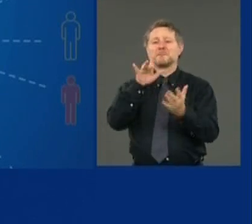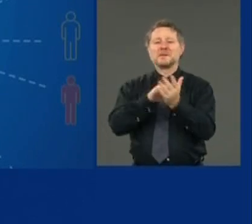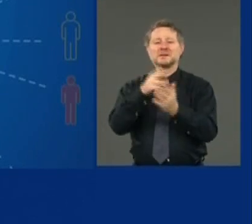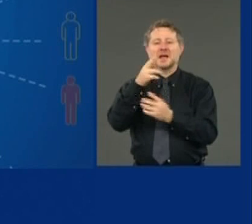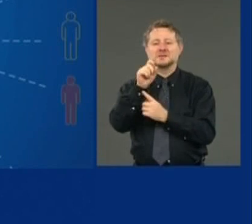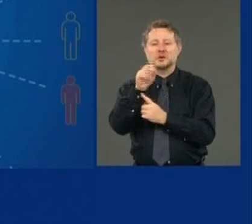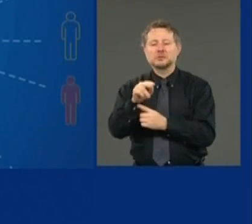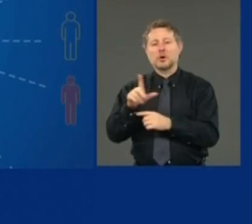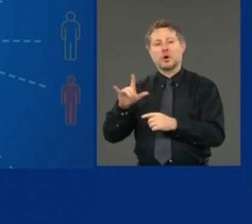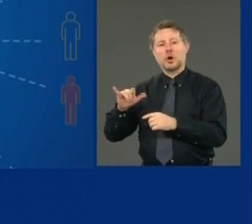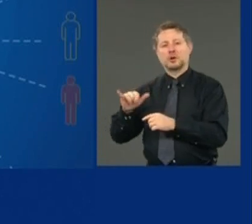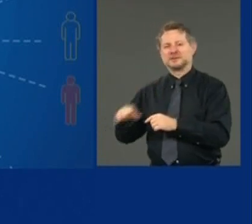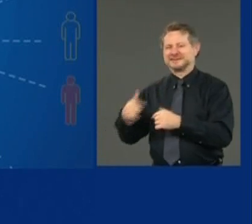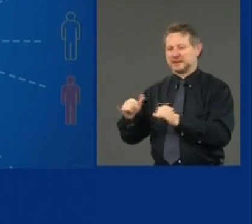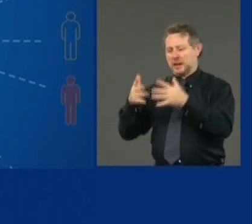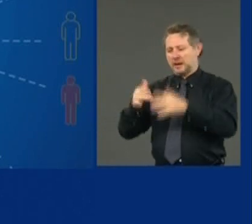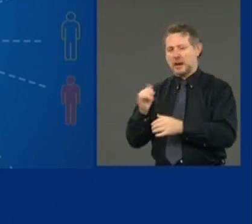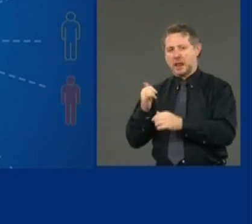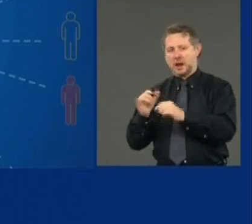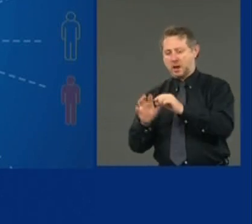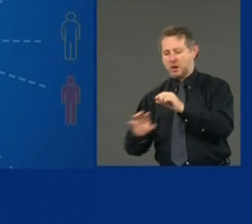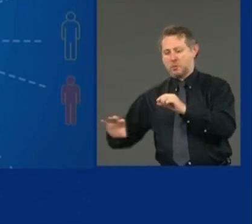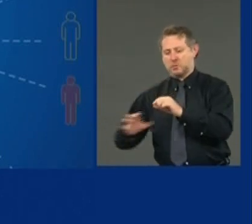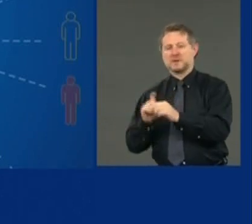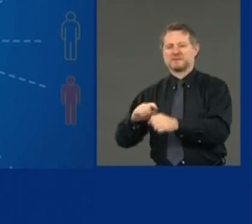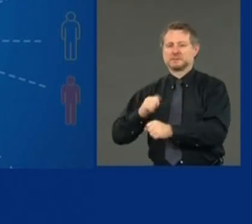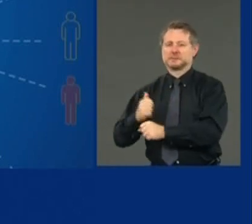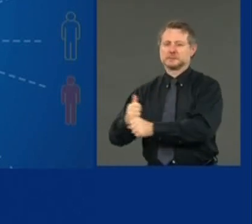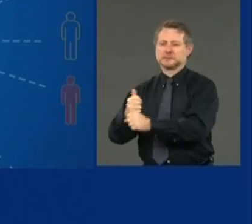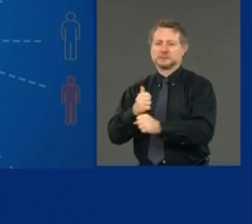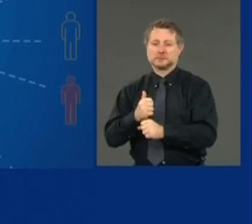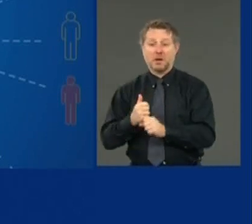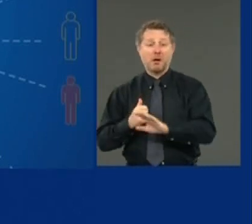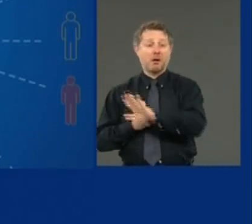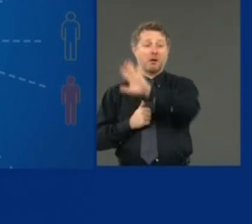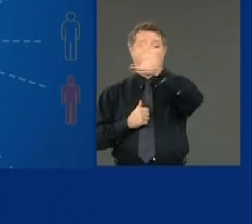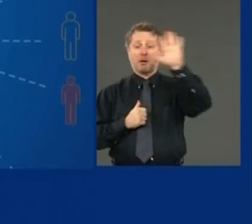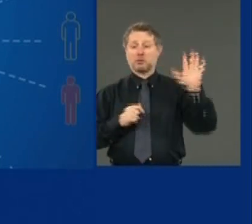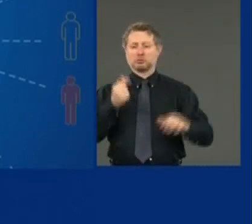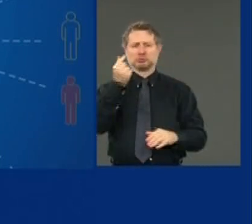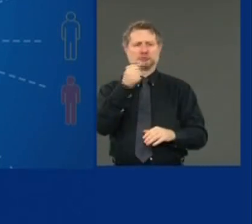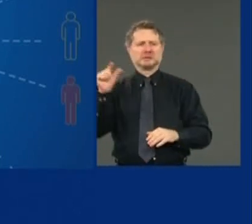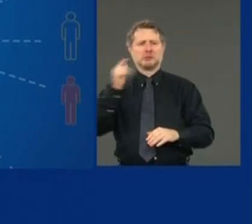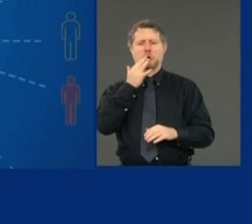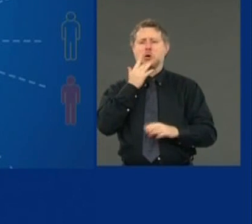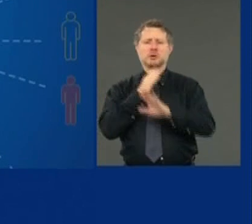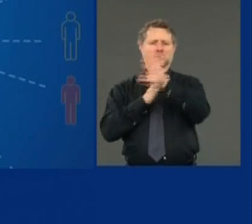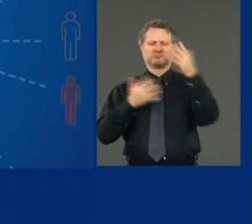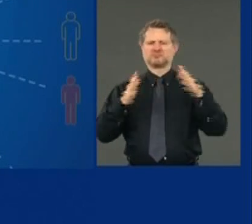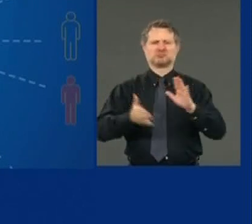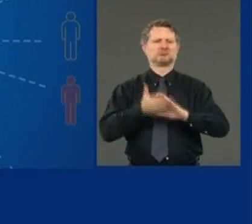HAVE HAD TO HAVE THE RIGHT NUMBER OF TRACERS, MID-HUDSON AND LONG ISLAND HAS TO GET THEIR